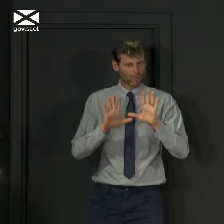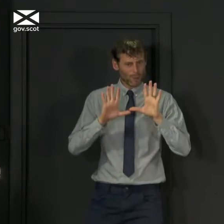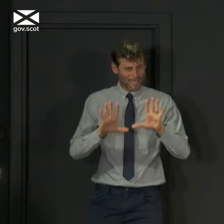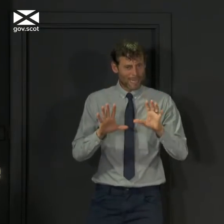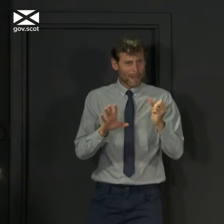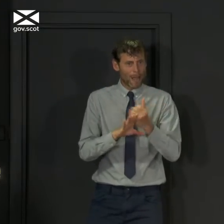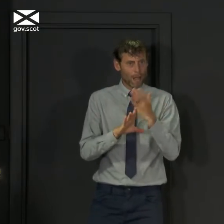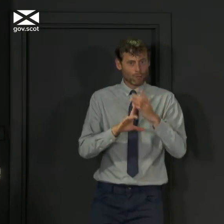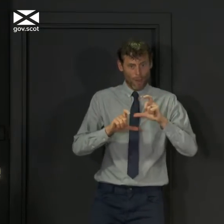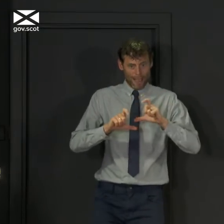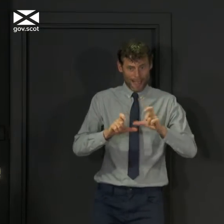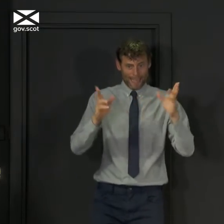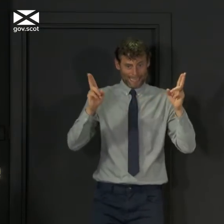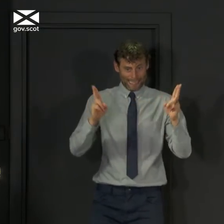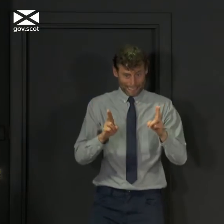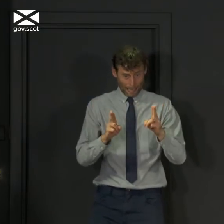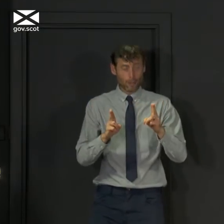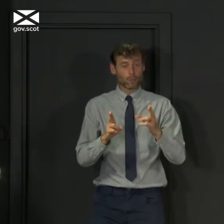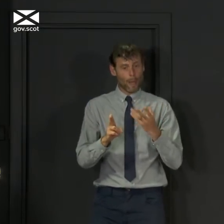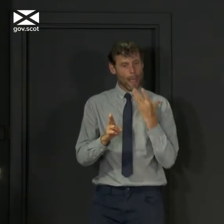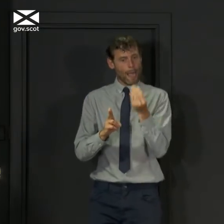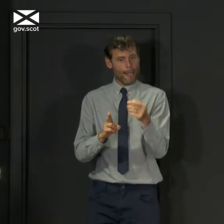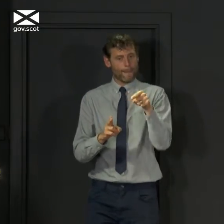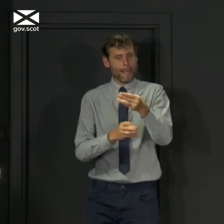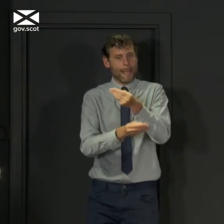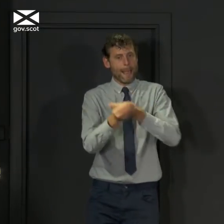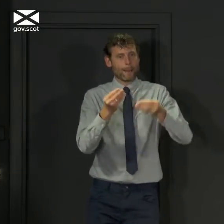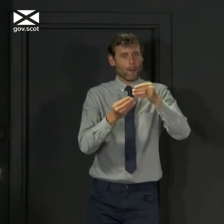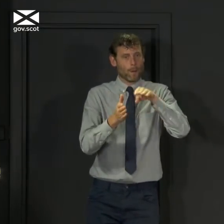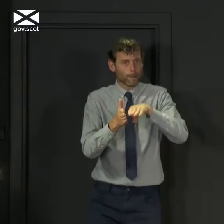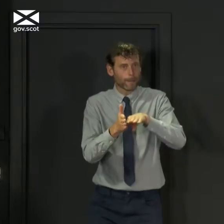and lasting recovery for that economy that we need, and that means when we are changing